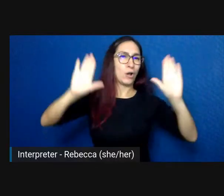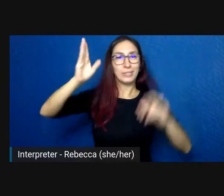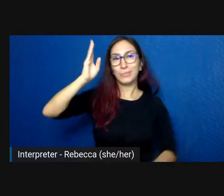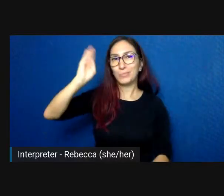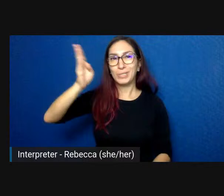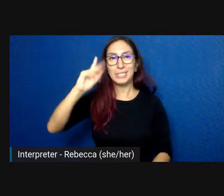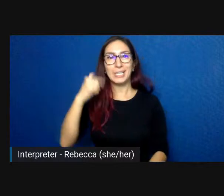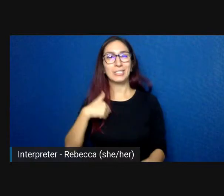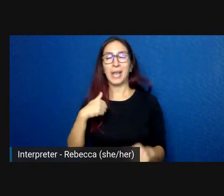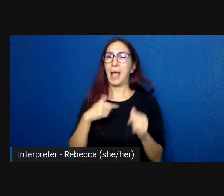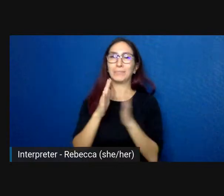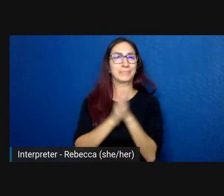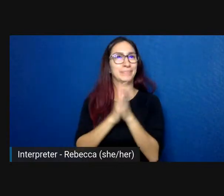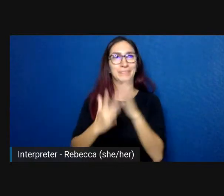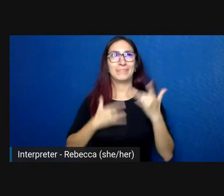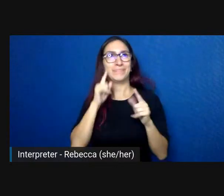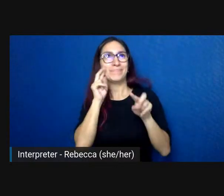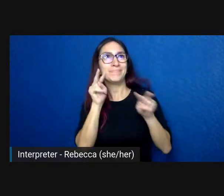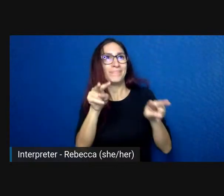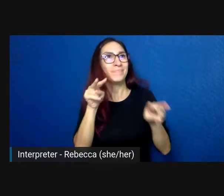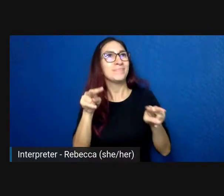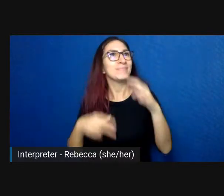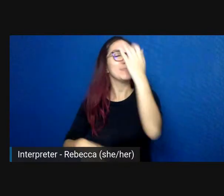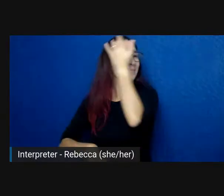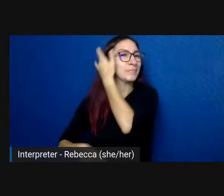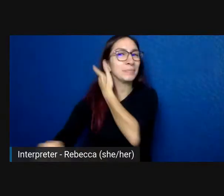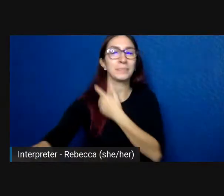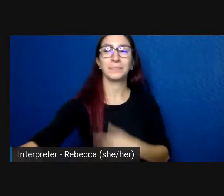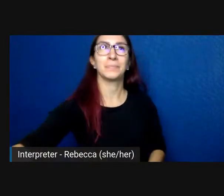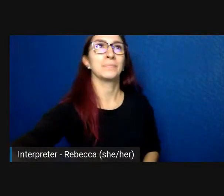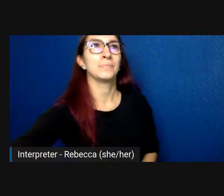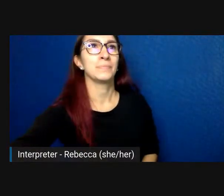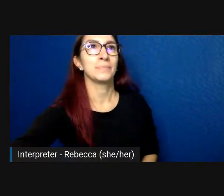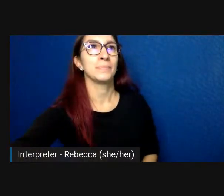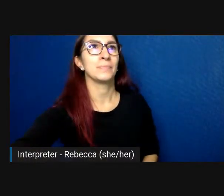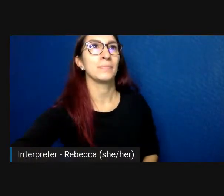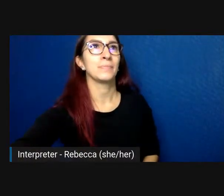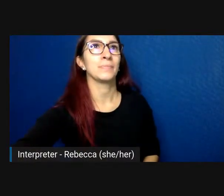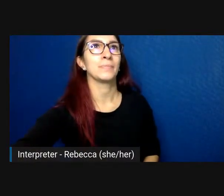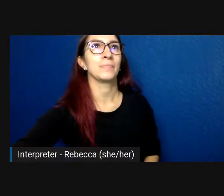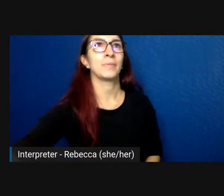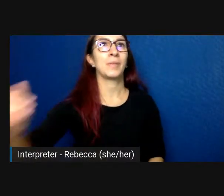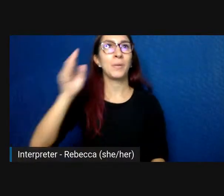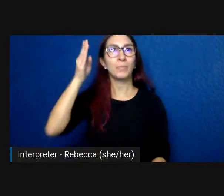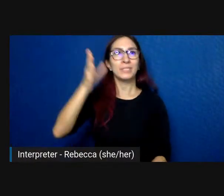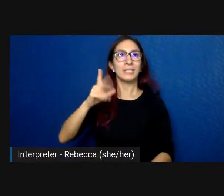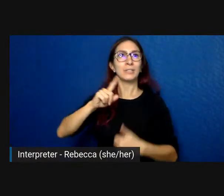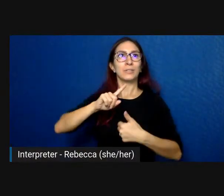three sessions per thanks for joining us. Next, we have an awesome